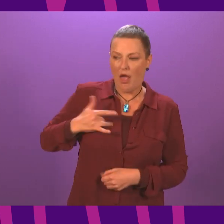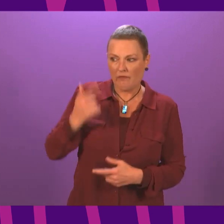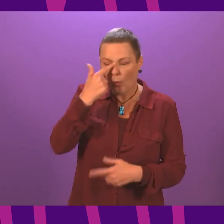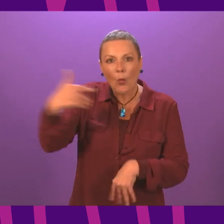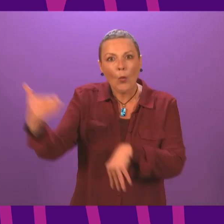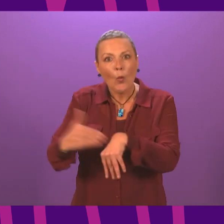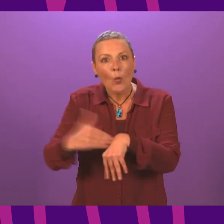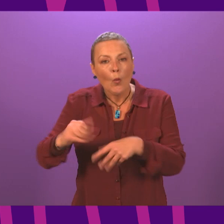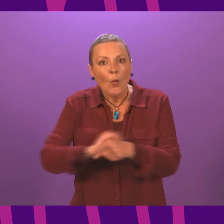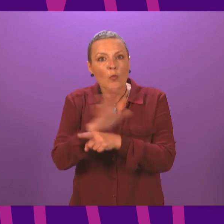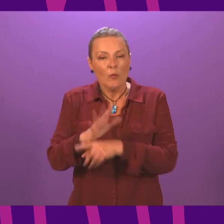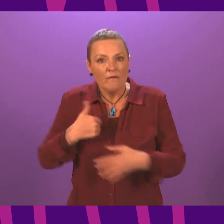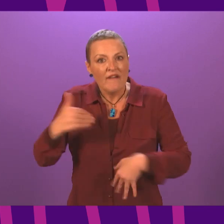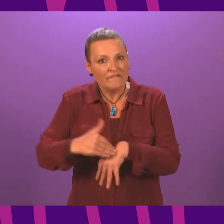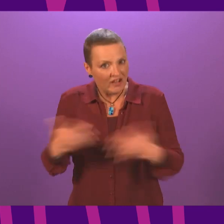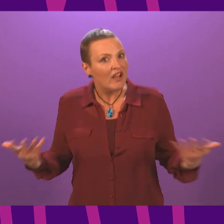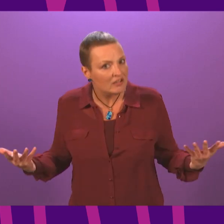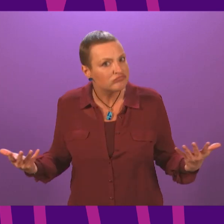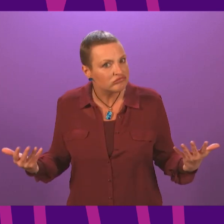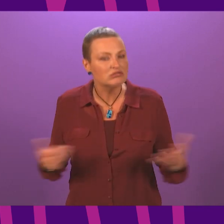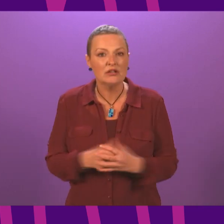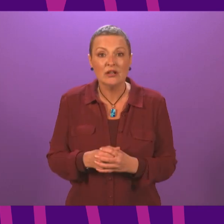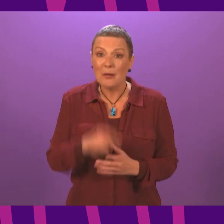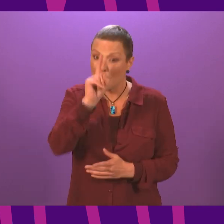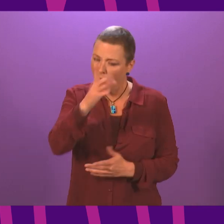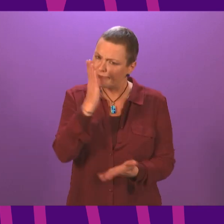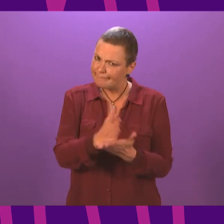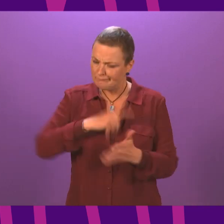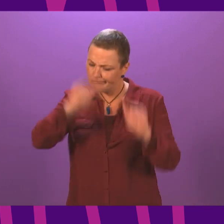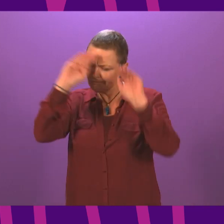impact of the pandemic has thrown off-course. Yet, as we remain focused on delivering a